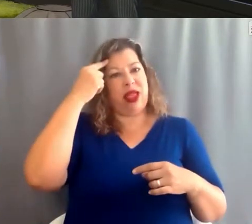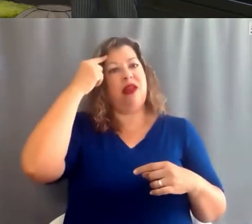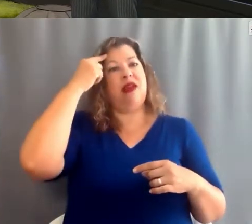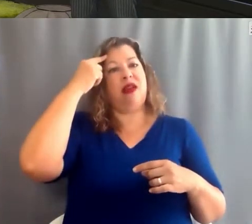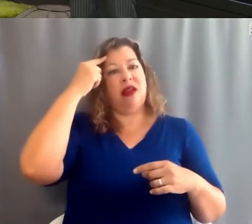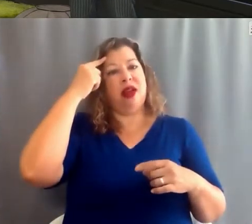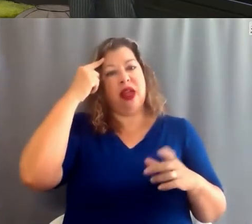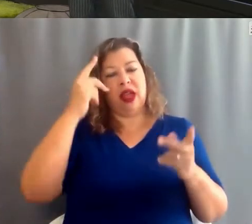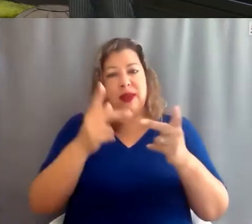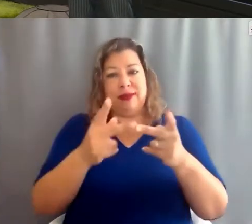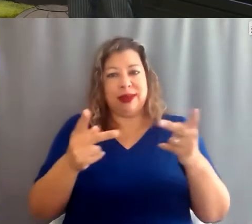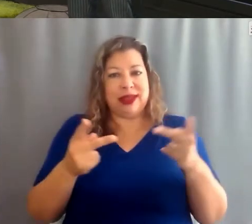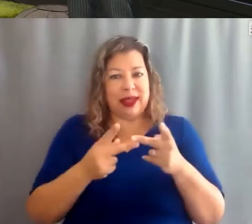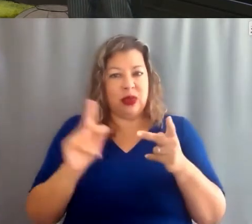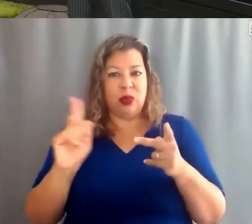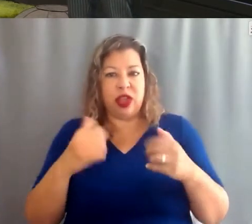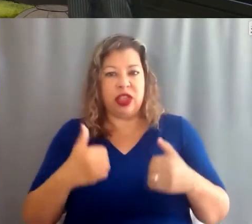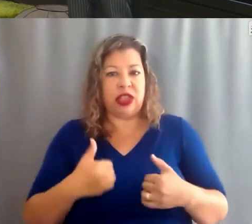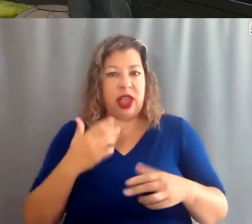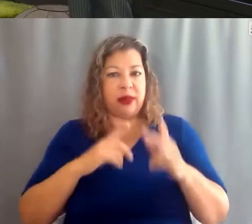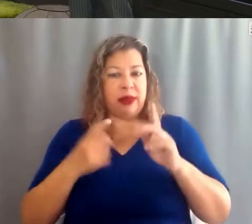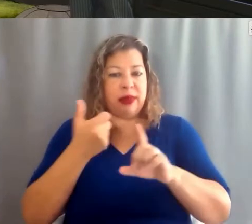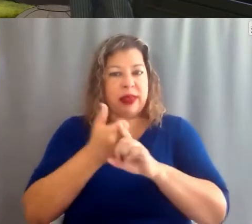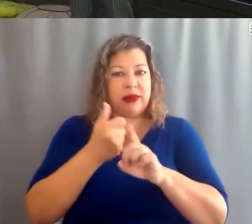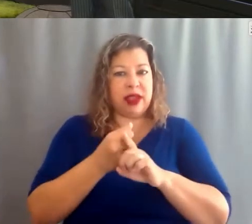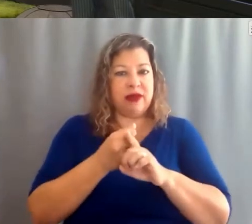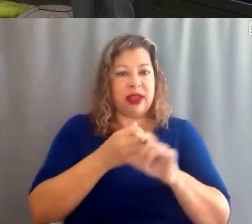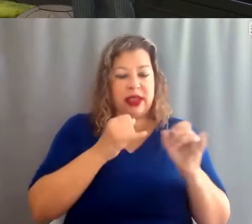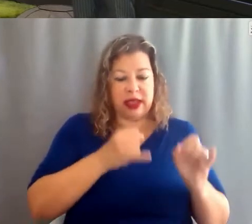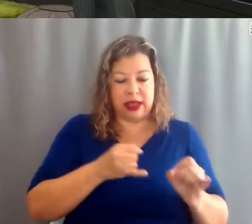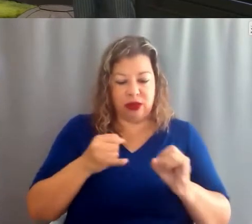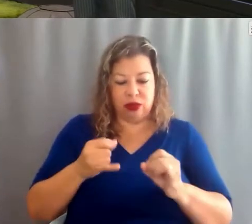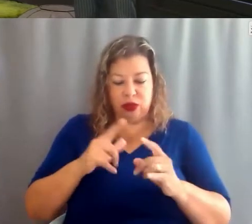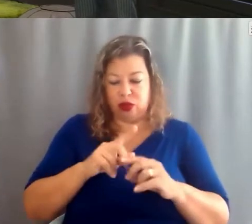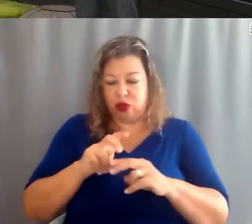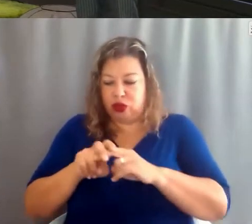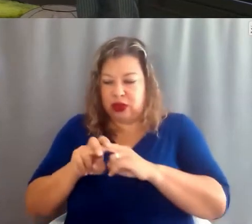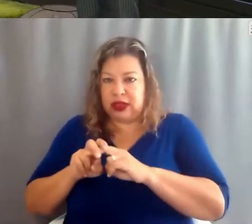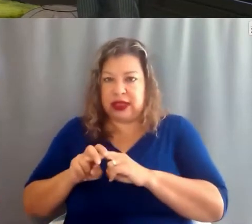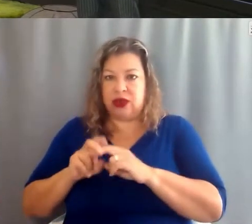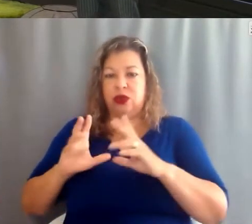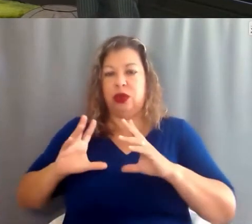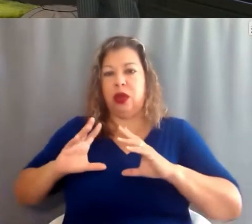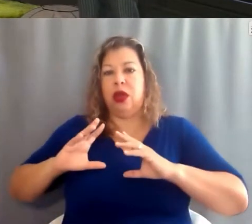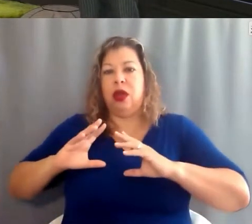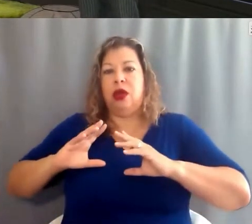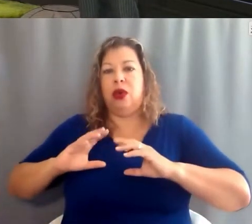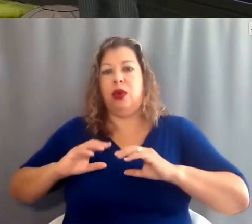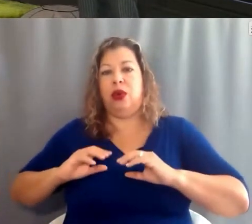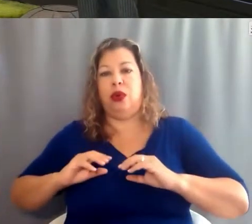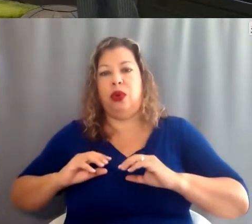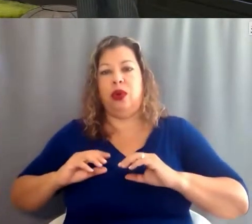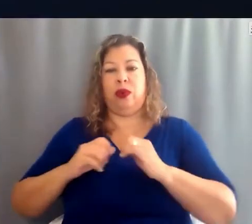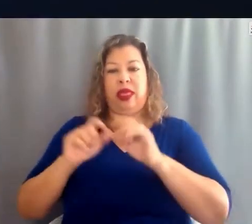young folks on their own can go individually, to sort of decompress. That features a screen. That has messages sent directly to them.